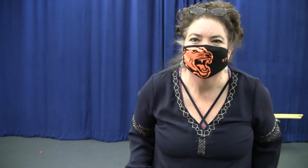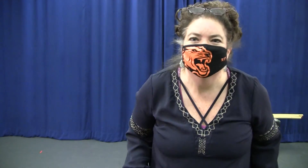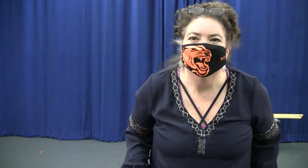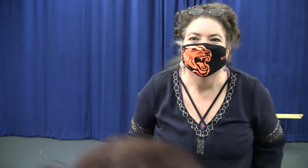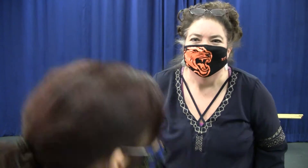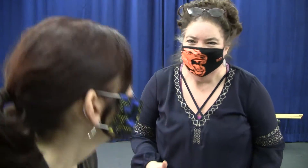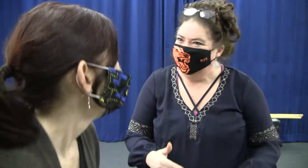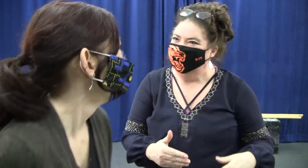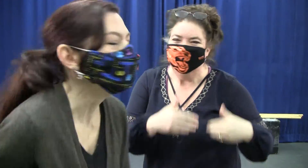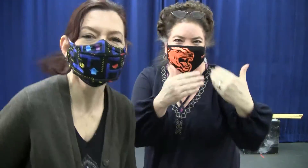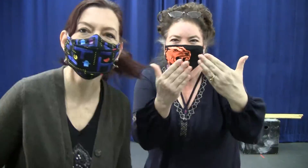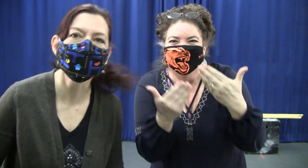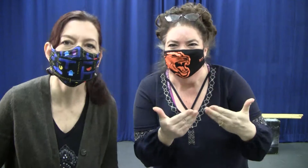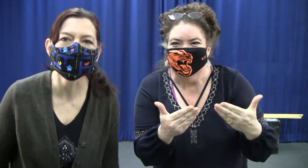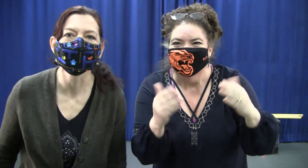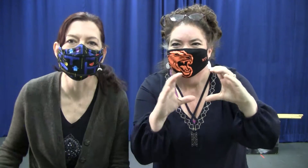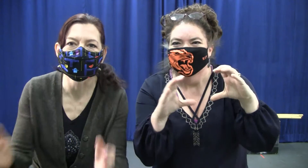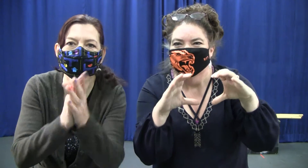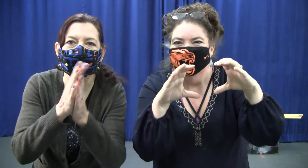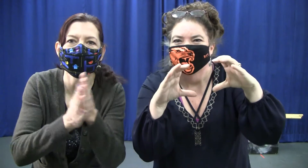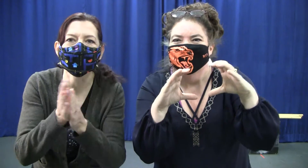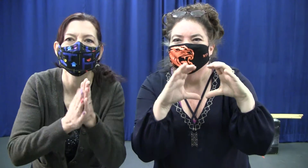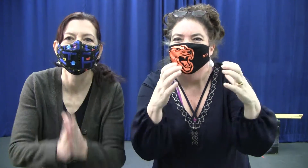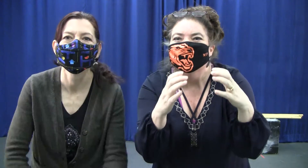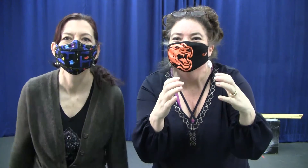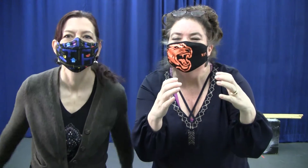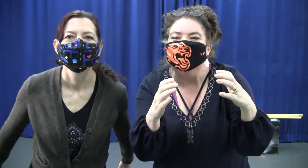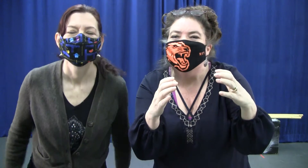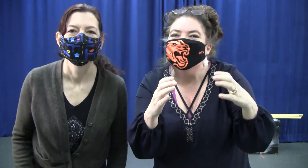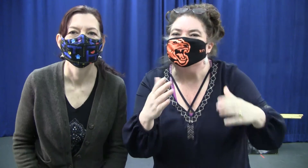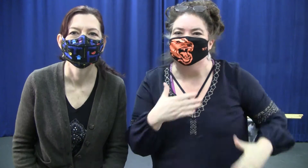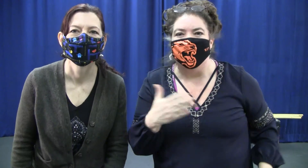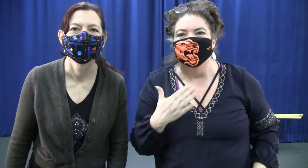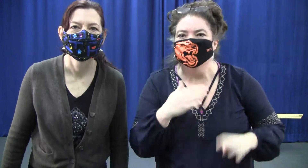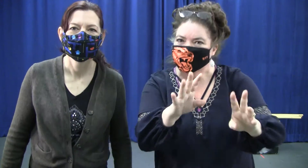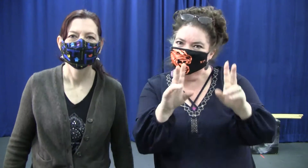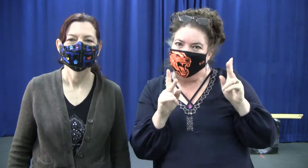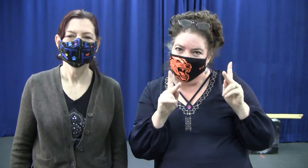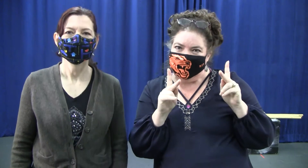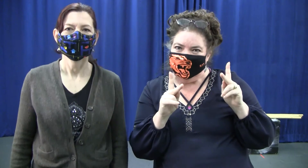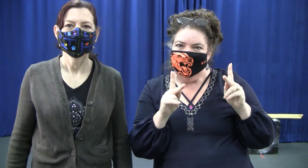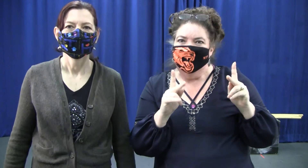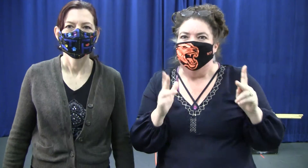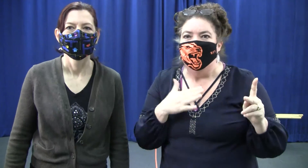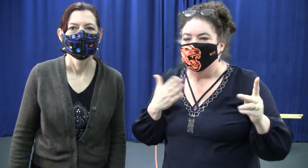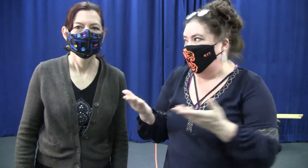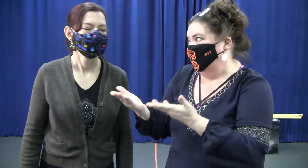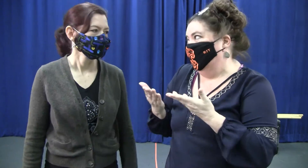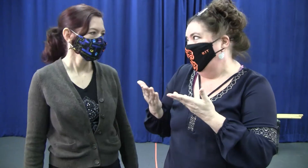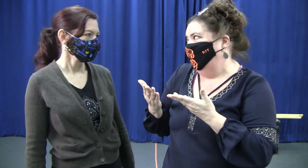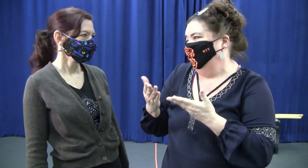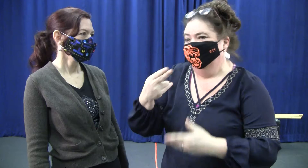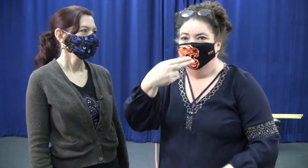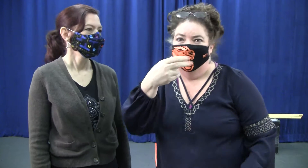down, you know we do this on the fly. Welcome to class! I'm happy you're back. I brought